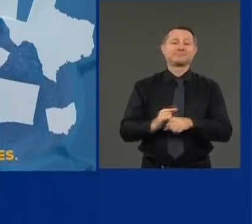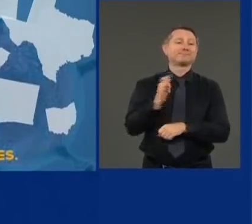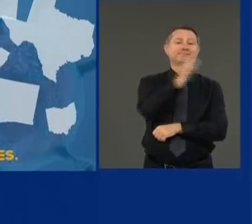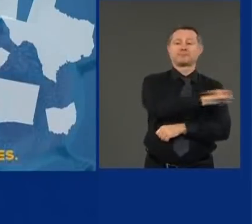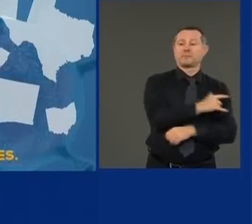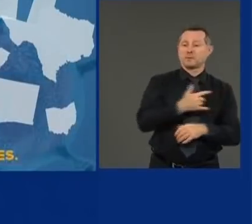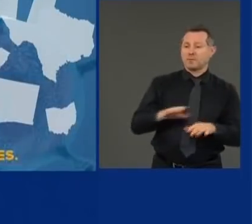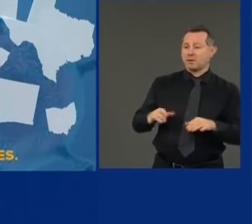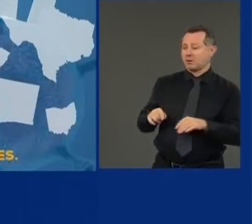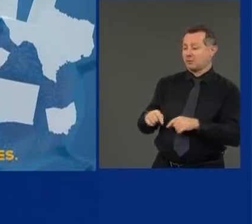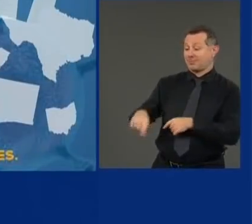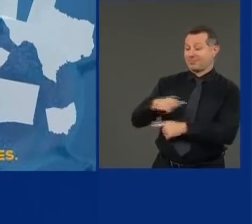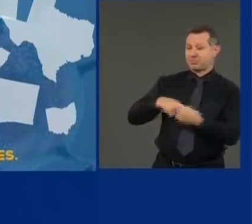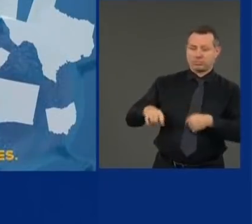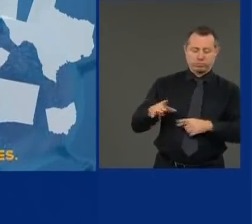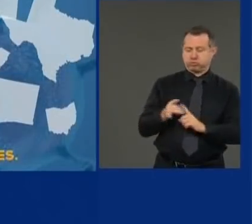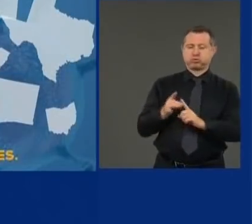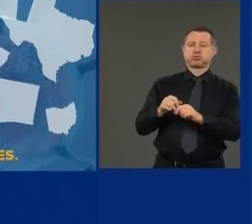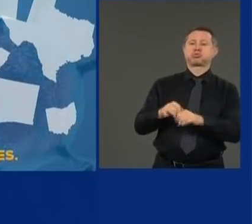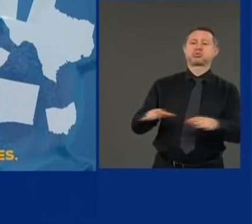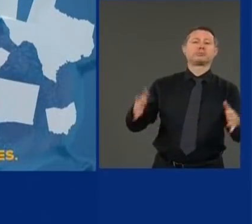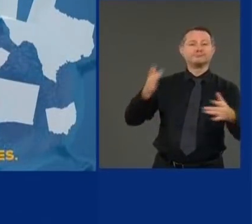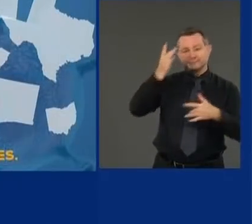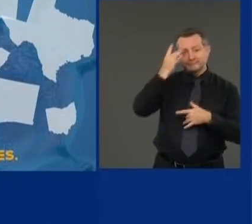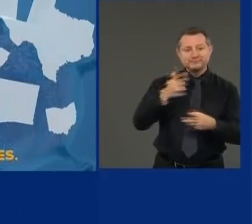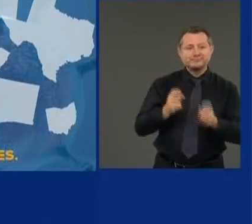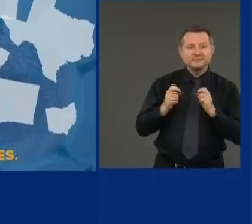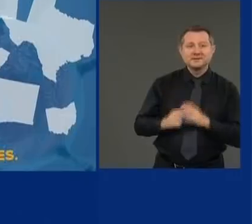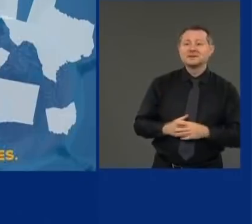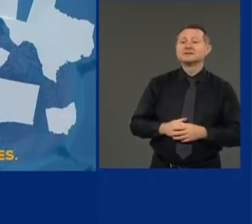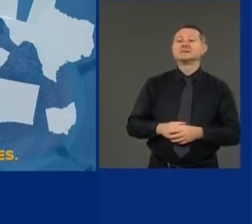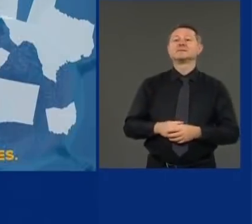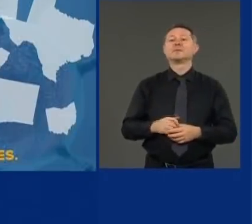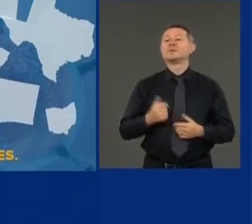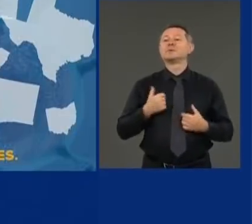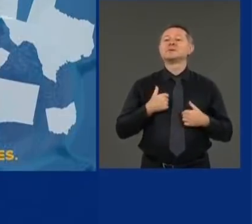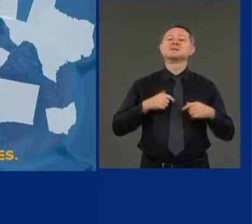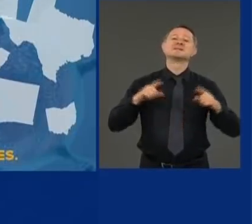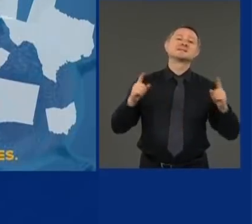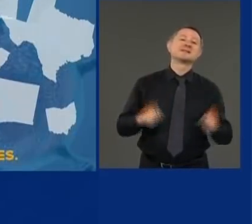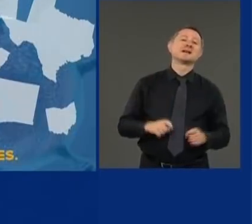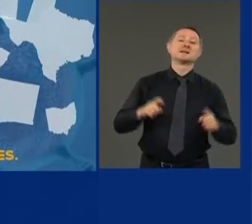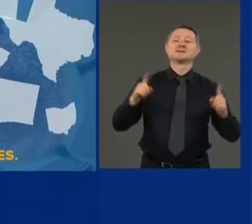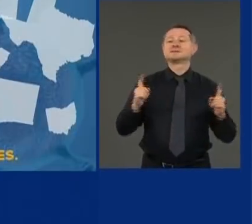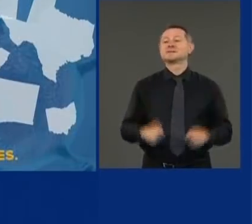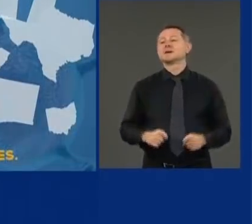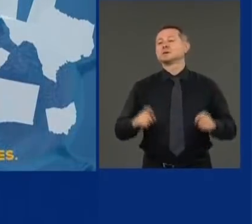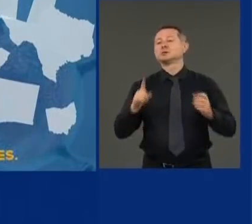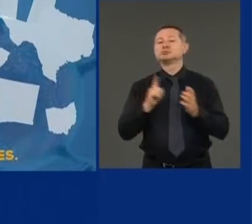STATE, THEY CAME IN, THEY ATTENDED A FUNCTION, BANG, THE NEXT DAY WE HAVE AN INCREASE IN